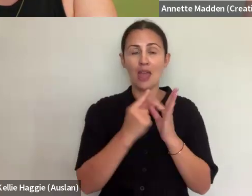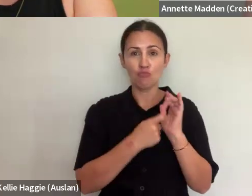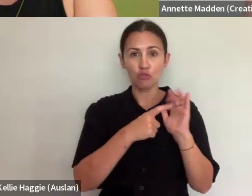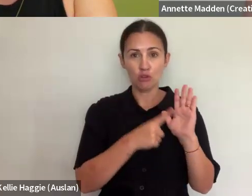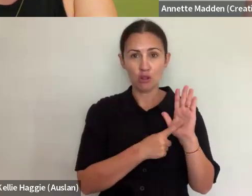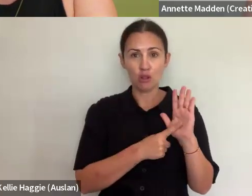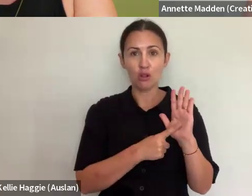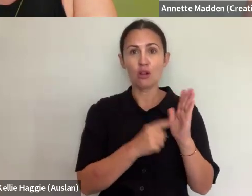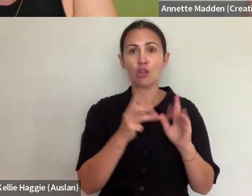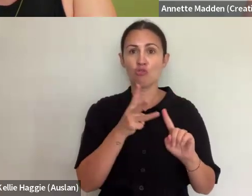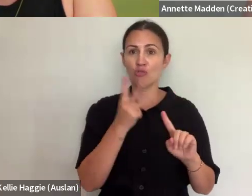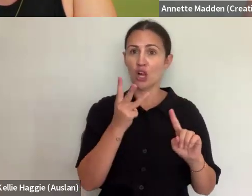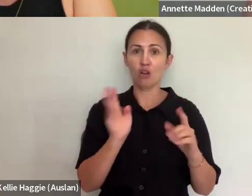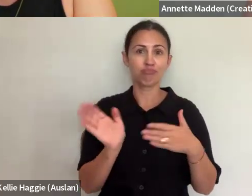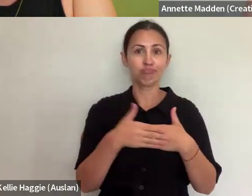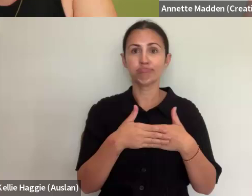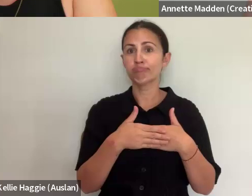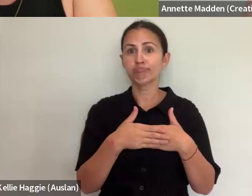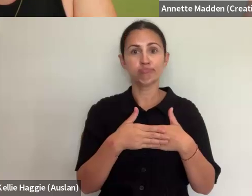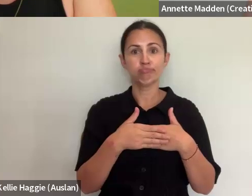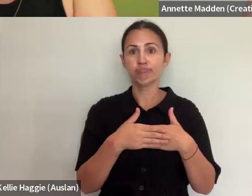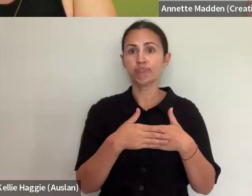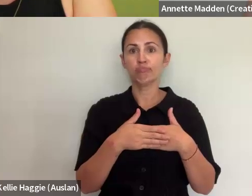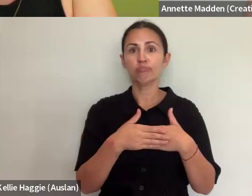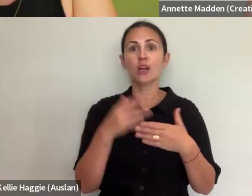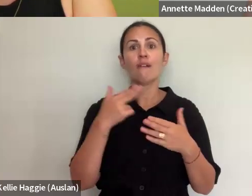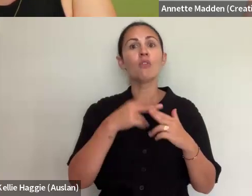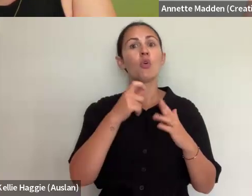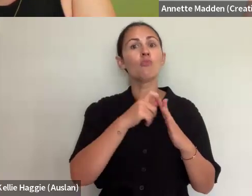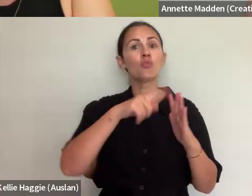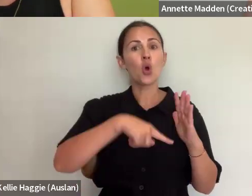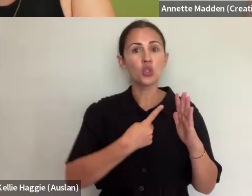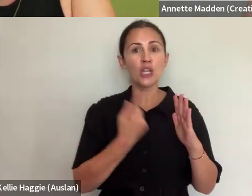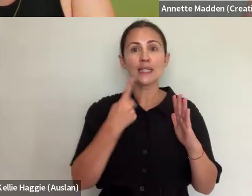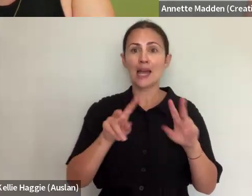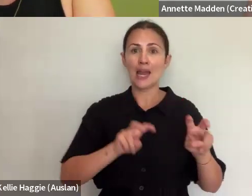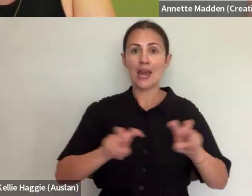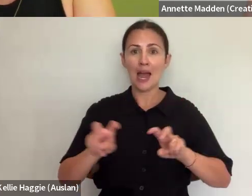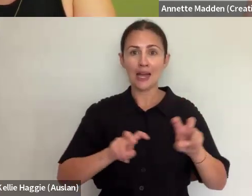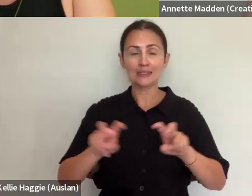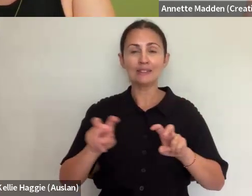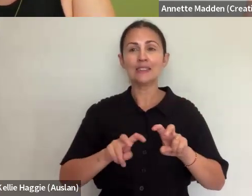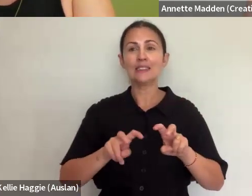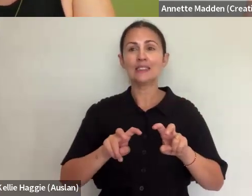closes on 9 April at 3 PM and